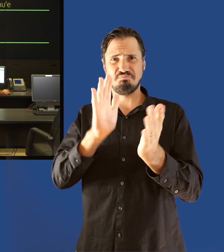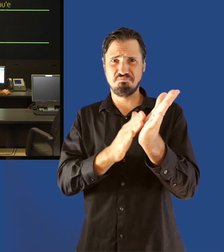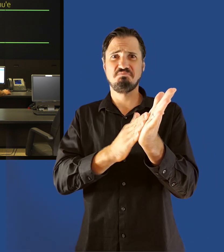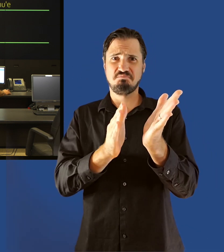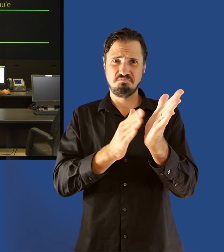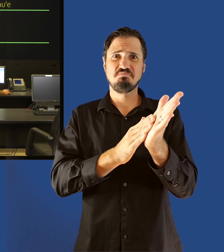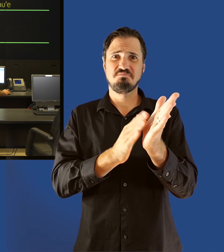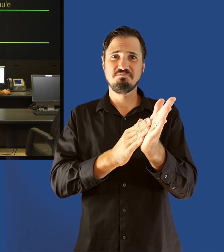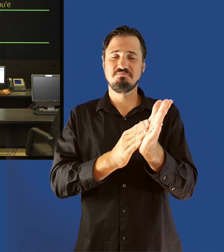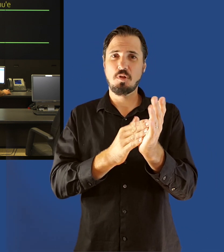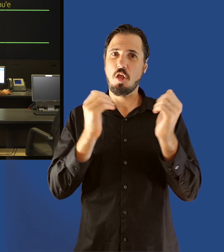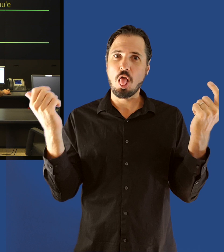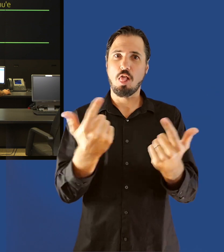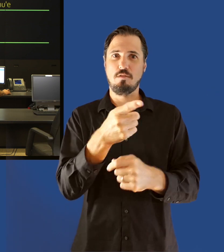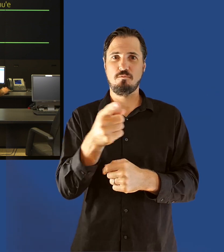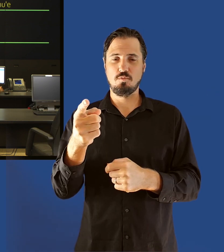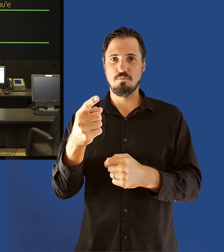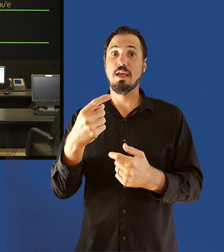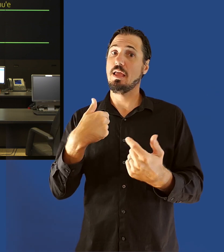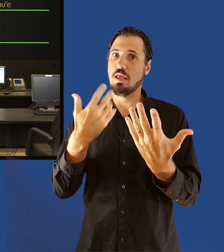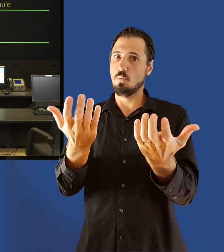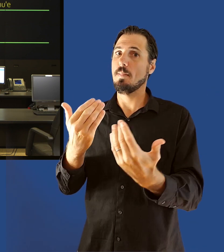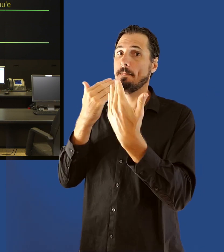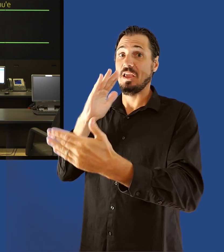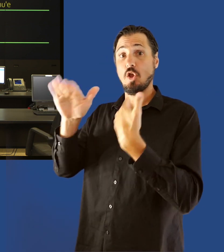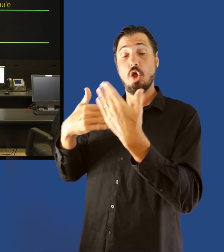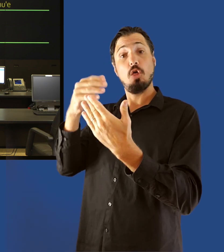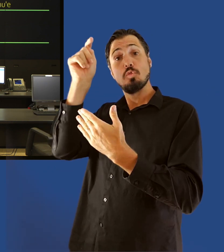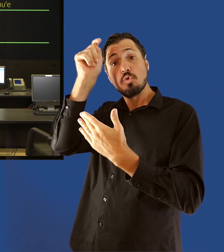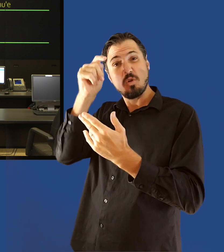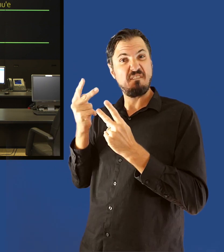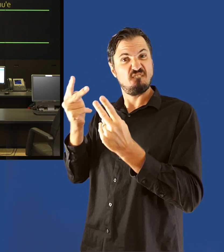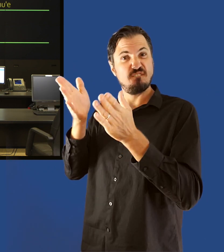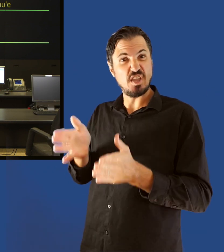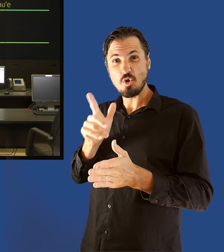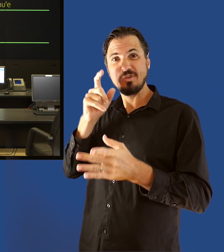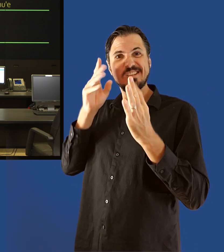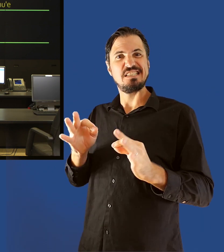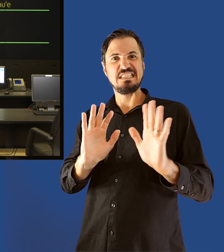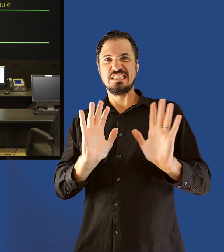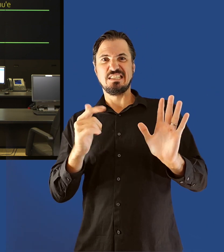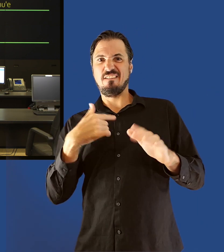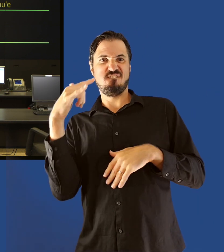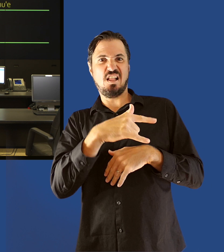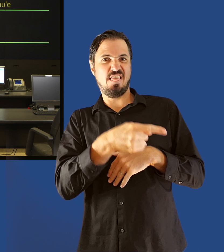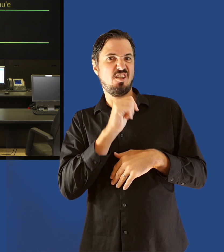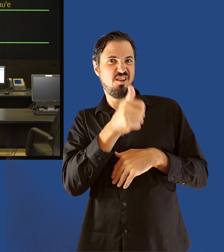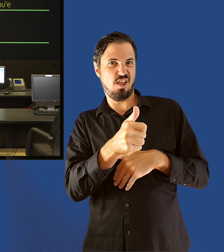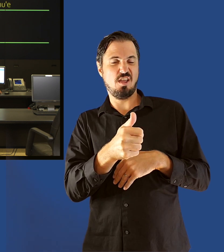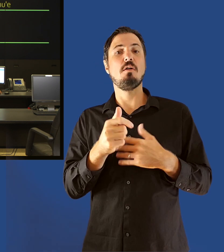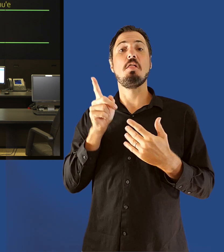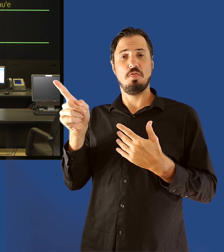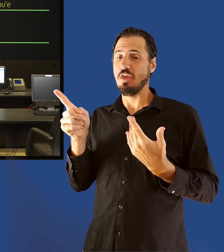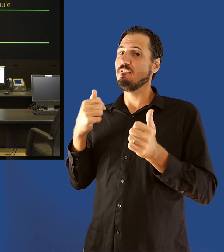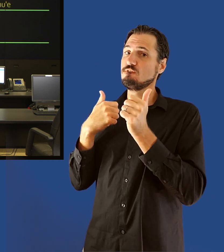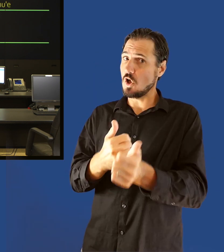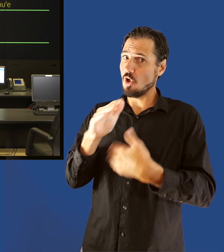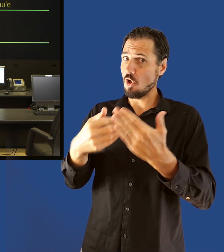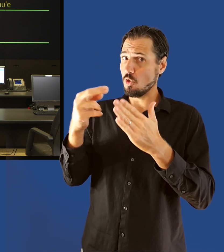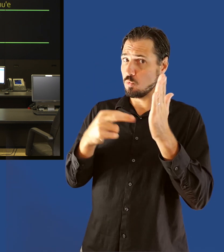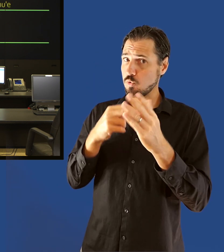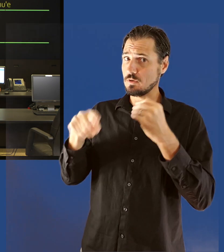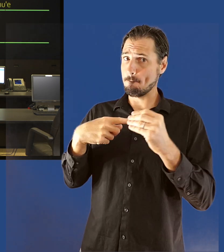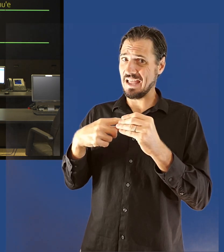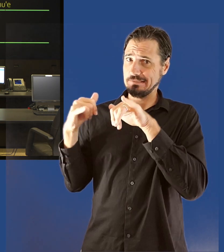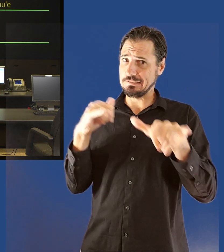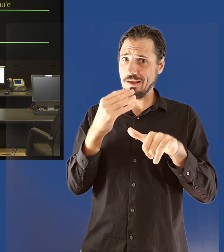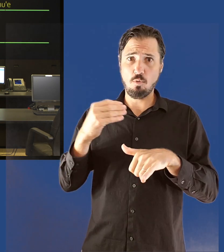We also want to express our gratitude to those visitors who either decided not to travel here during this time, or who carefully followed the rules of our mandatory quarantine.